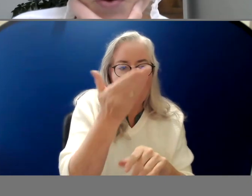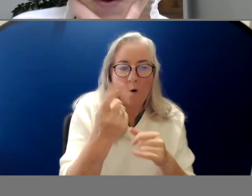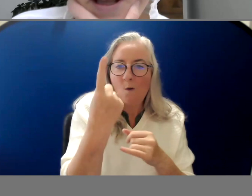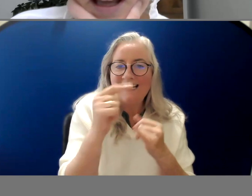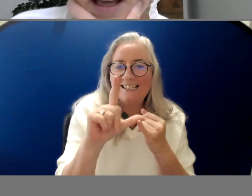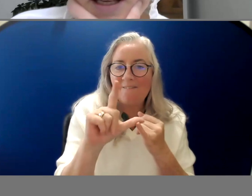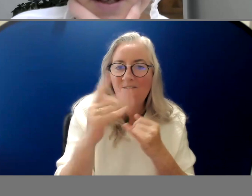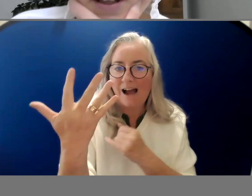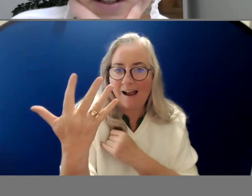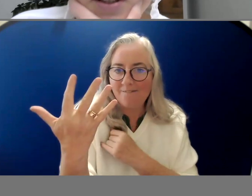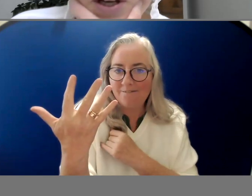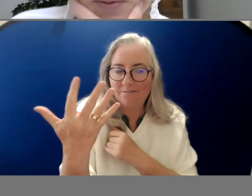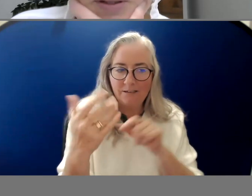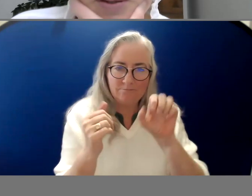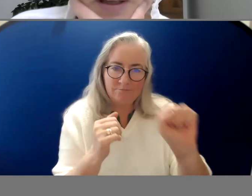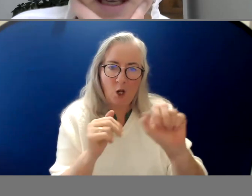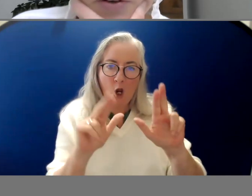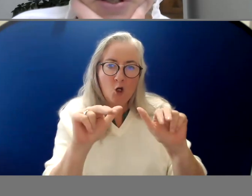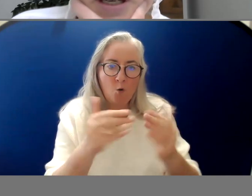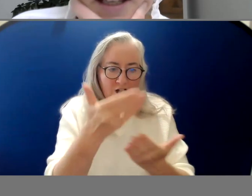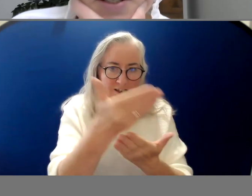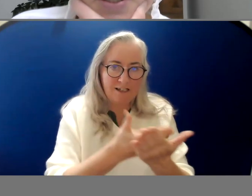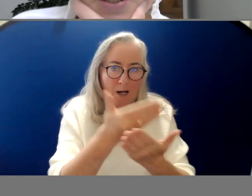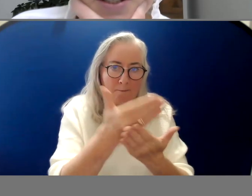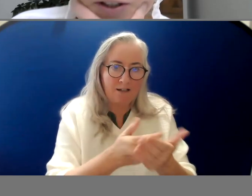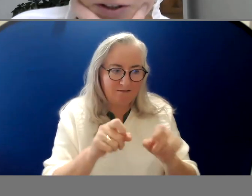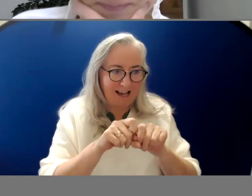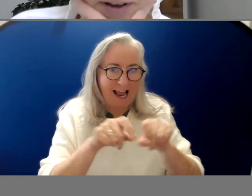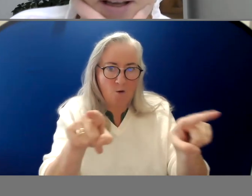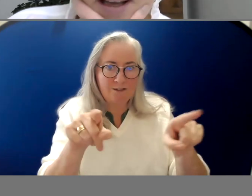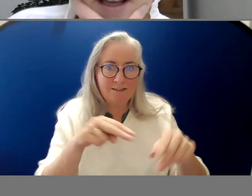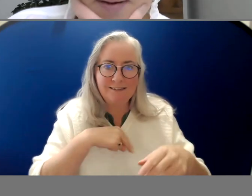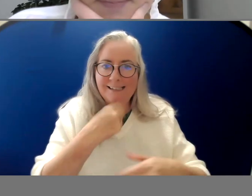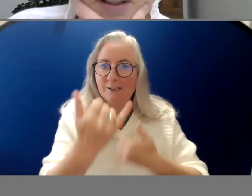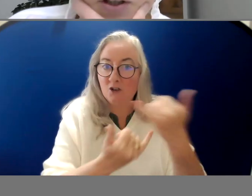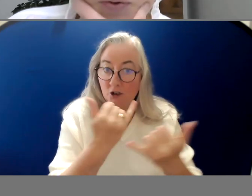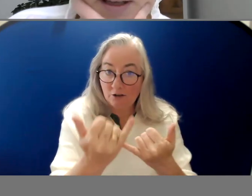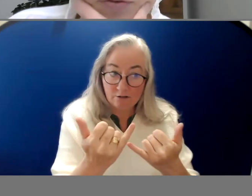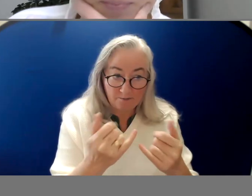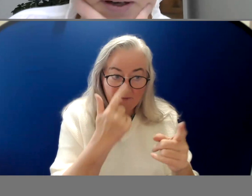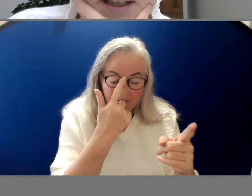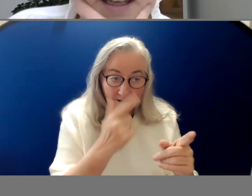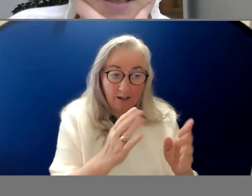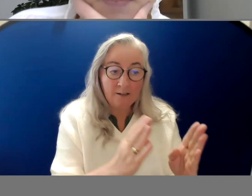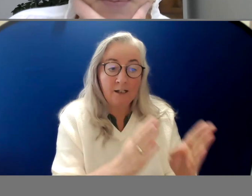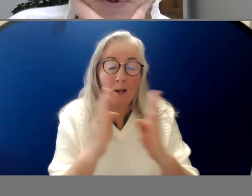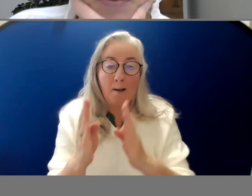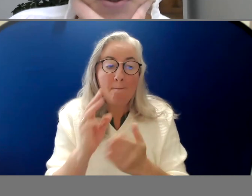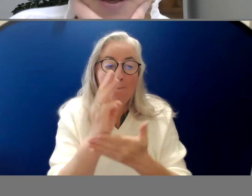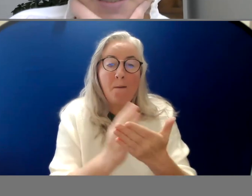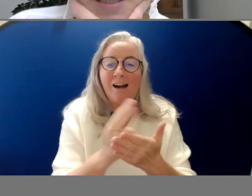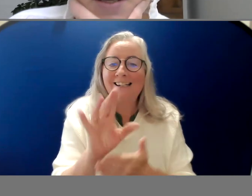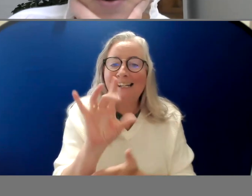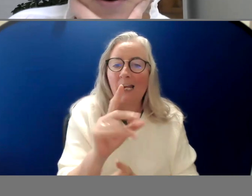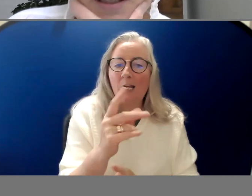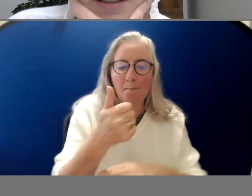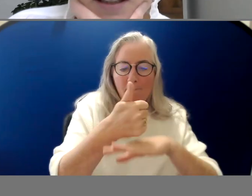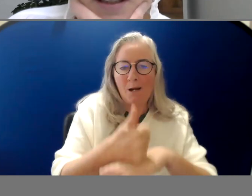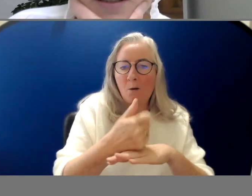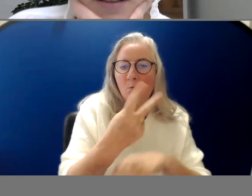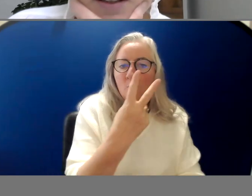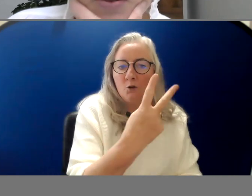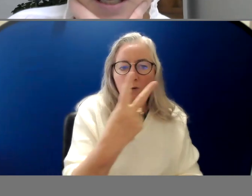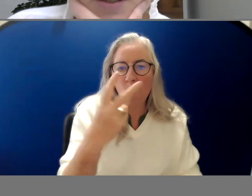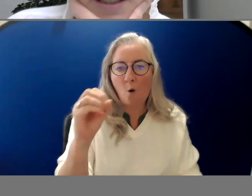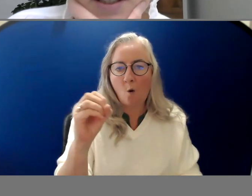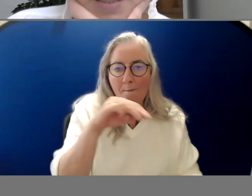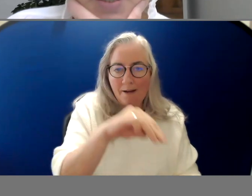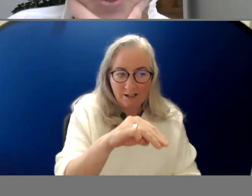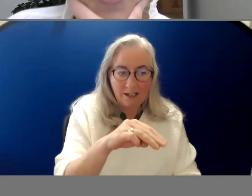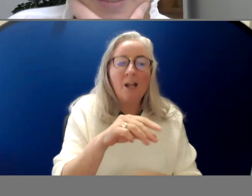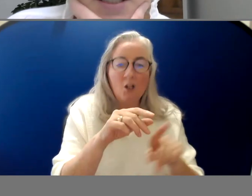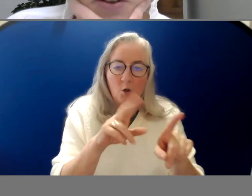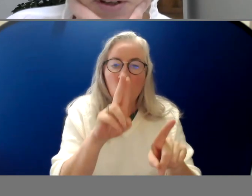new documents coming out next year the going for part K is a minimum of 220 in the UD guidelines it's 280 to